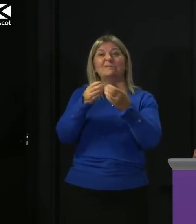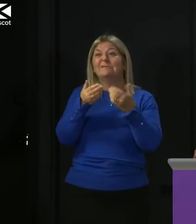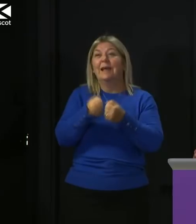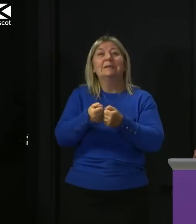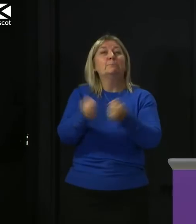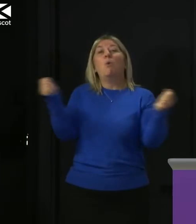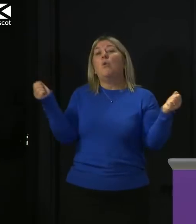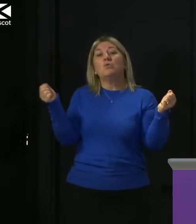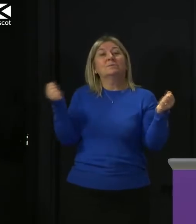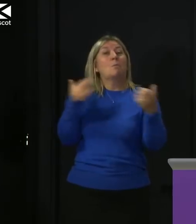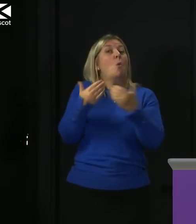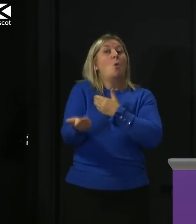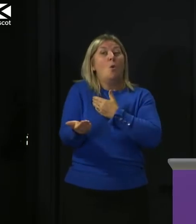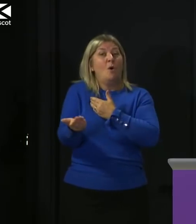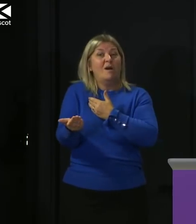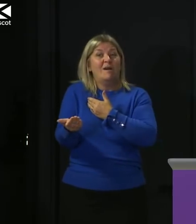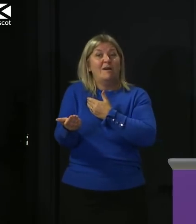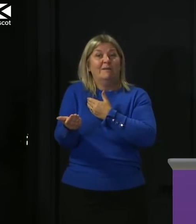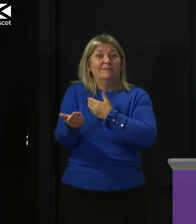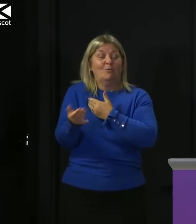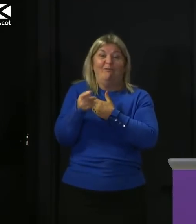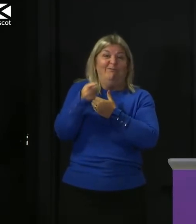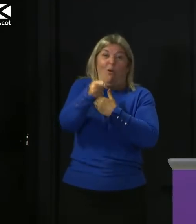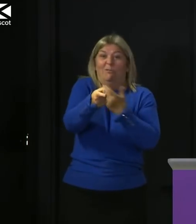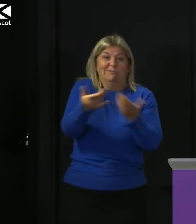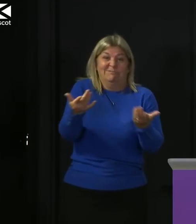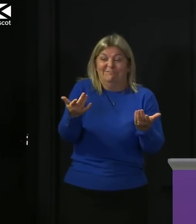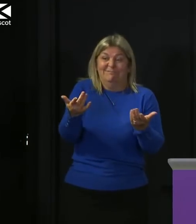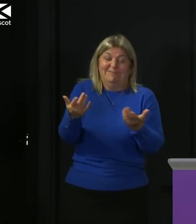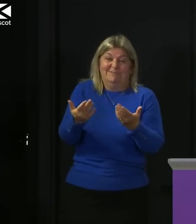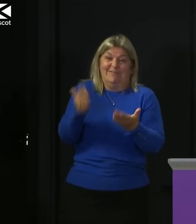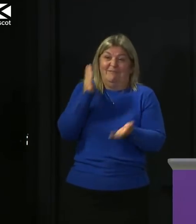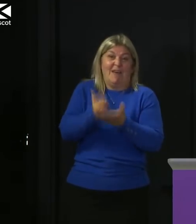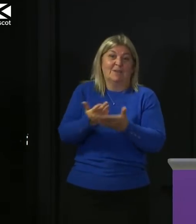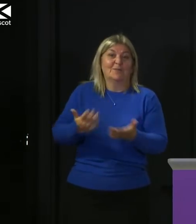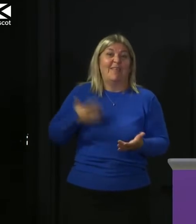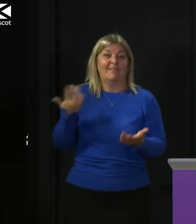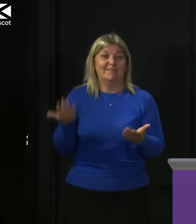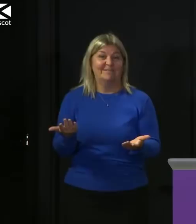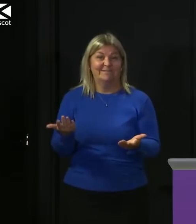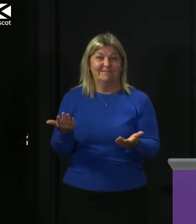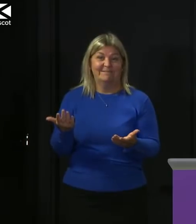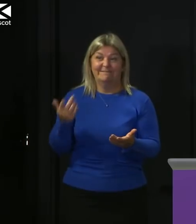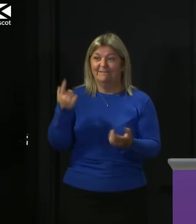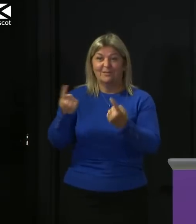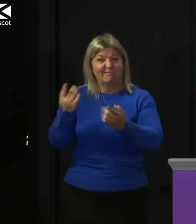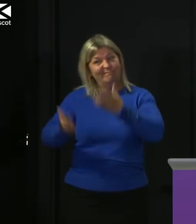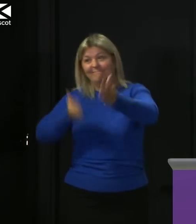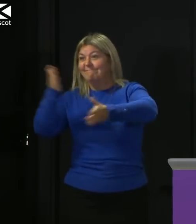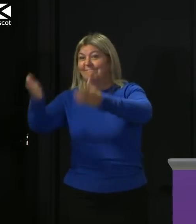others. That's not your fault. It's just a fact of life. And secondly, I don't underestimate